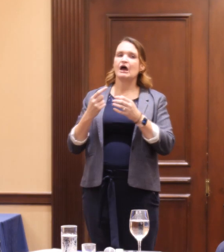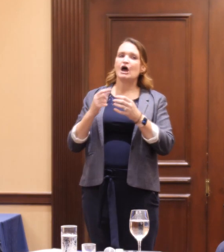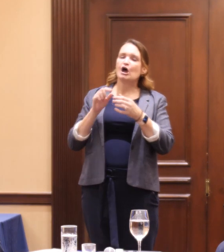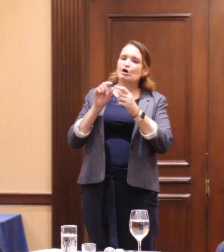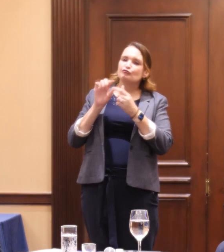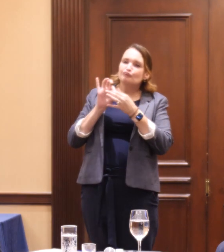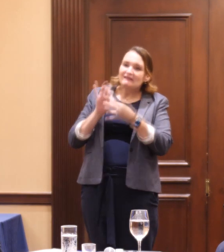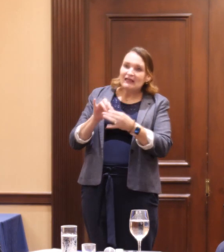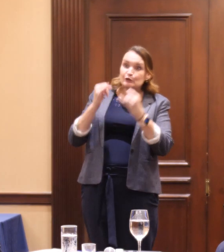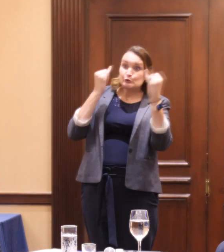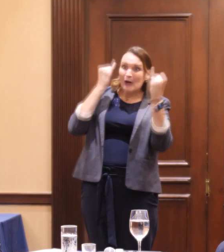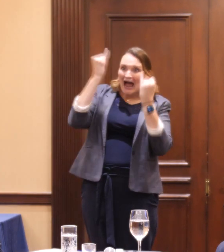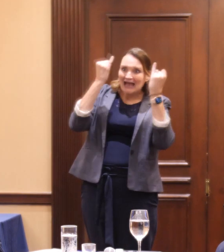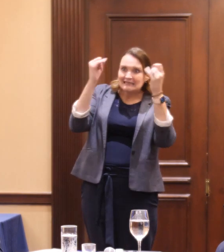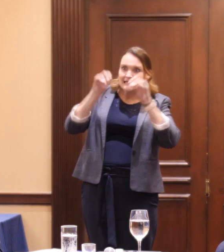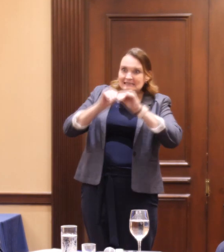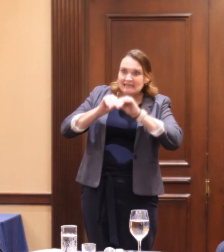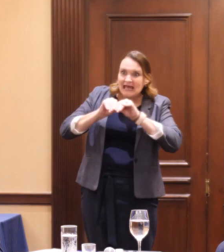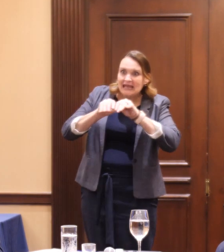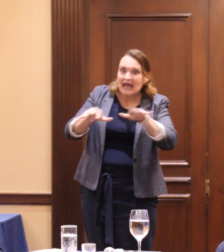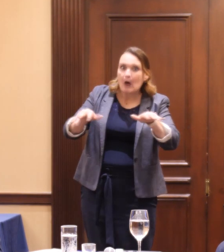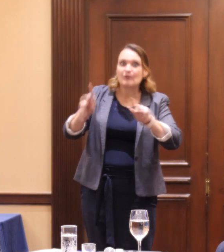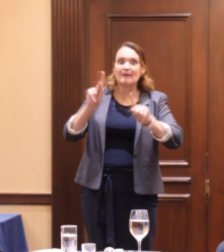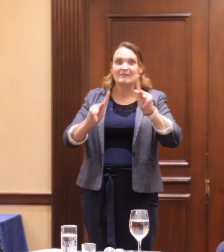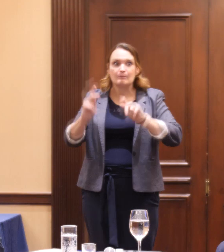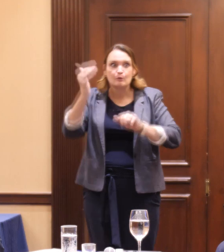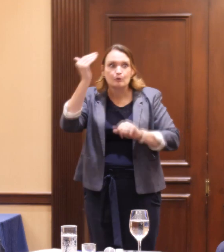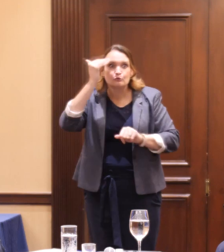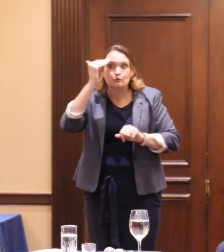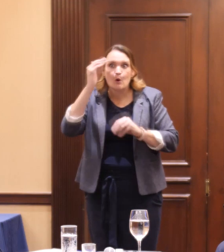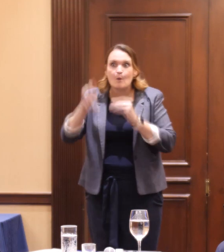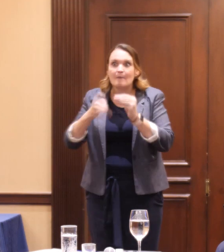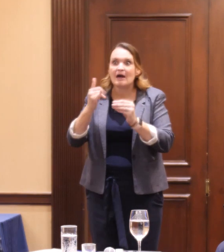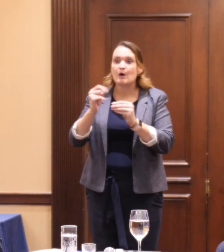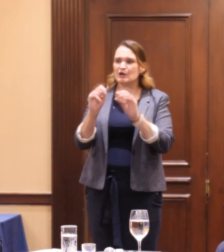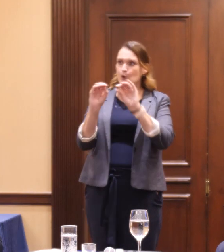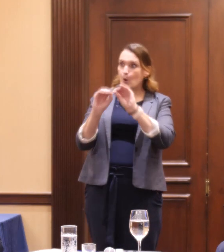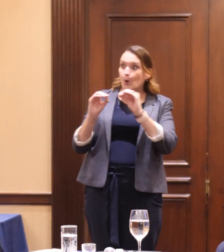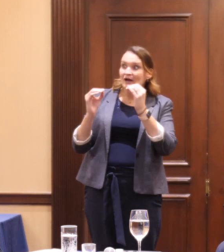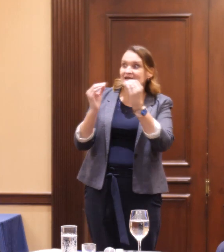people in the world would know about it, in terms of giving organizations a chance to say that